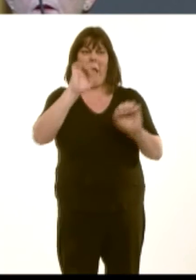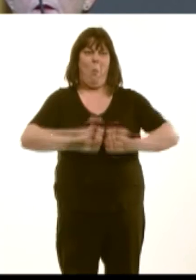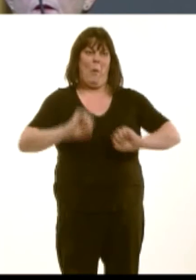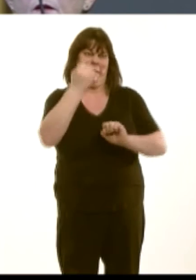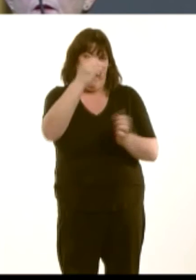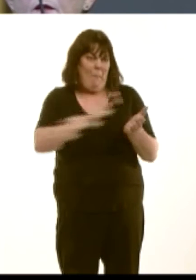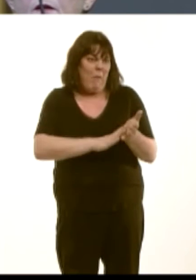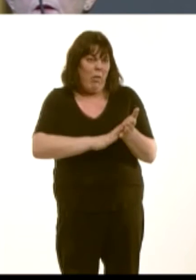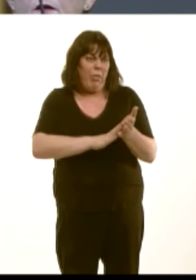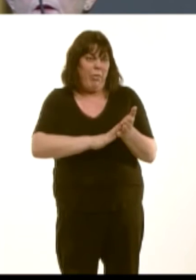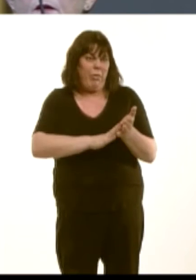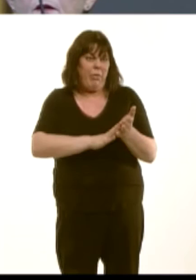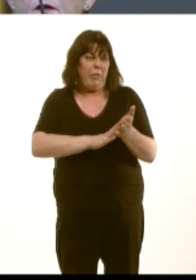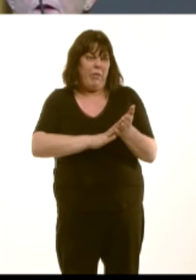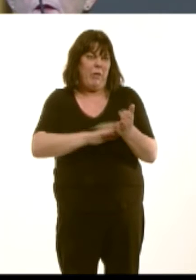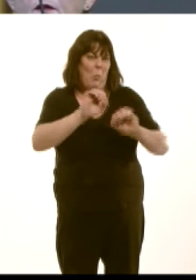wait before that scan was carried out.